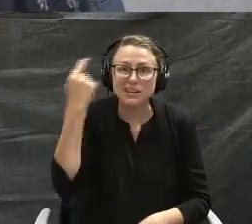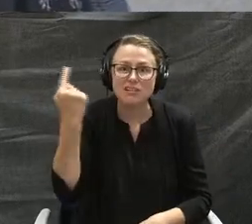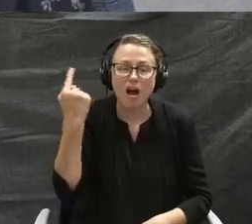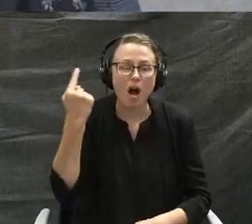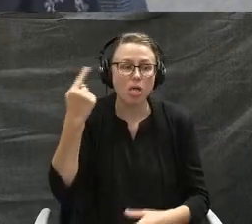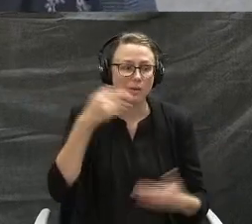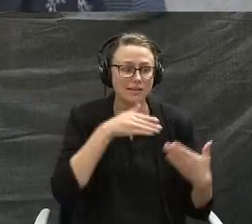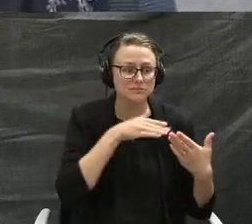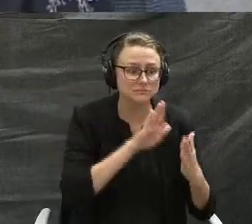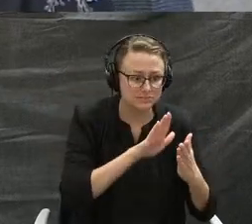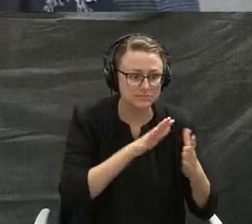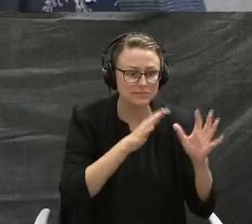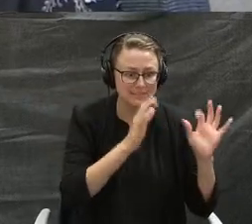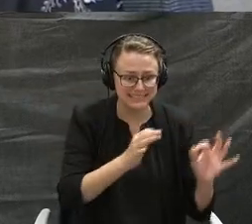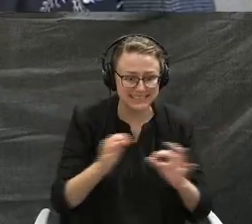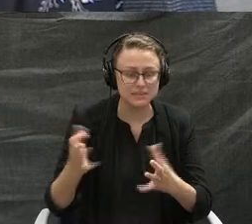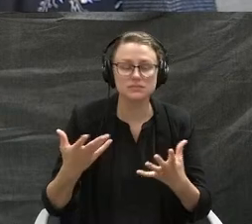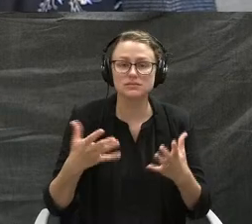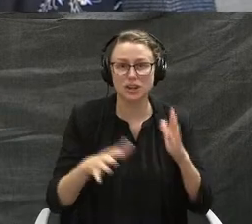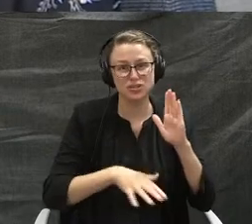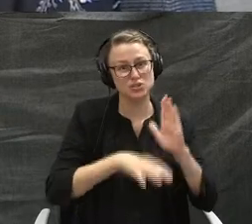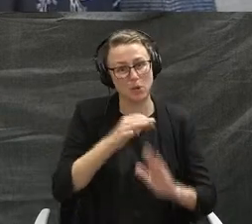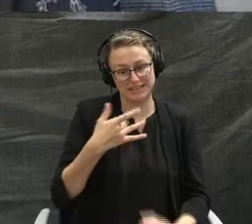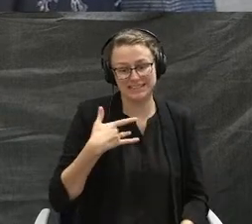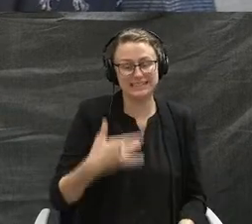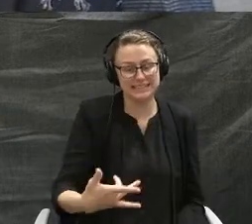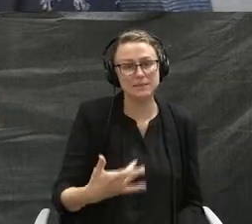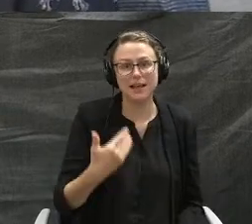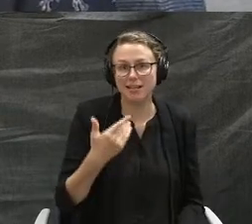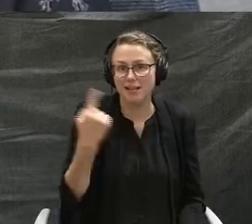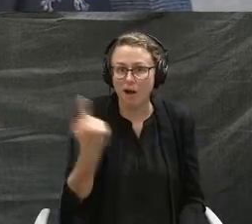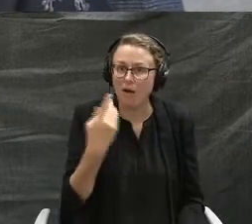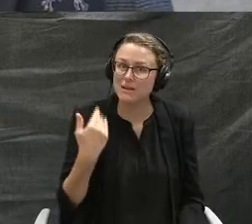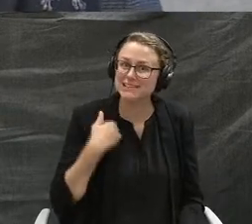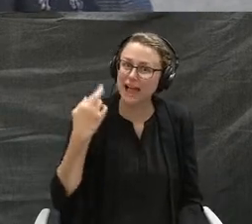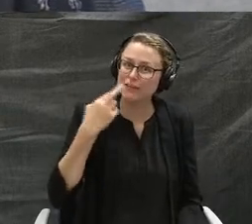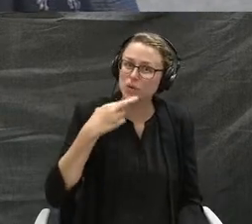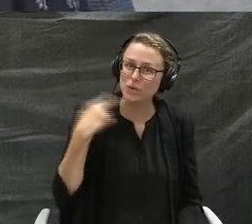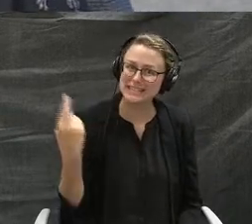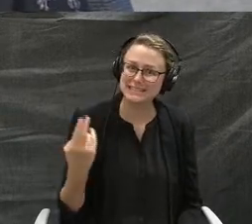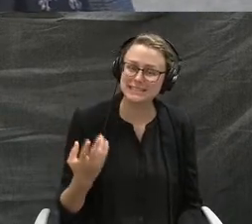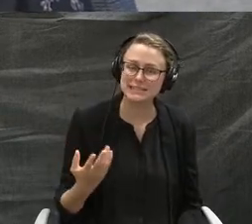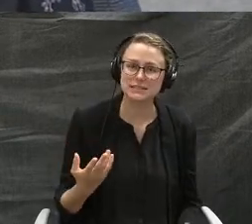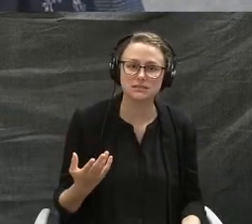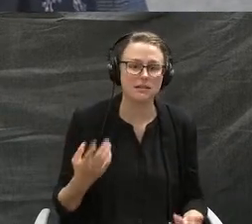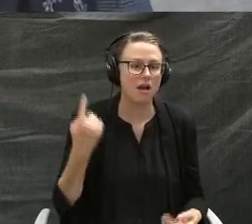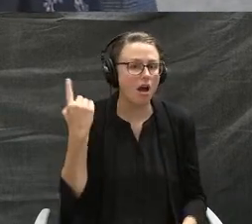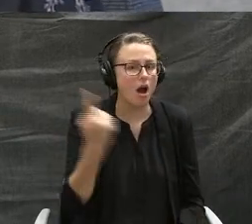those choices often involve a certain amount of risk. There is always been risk taken by sending kids to school, and in